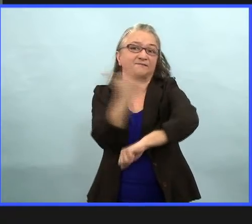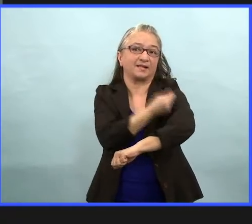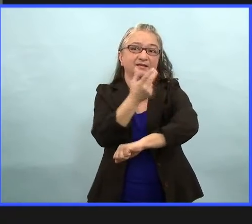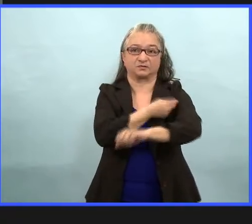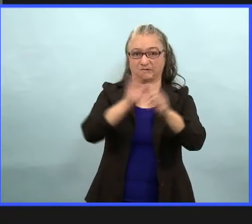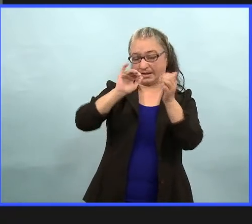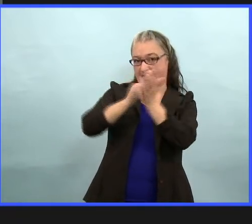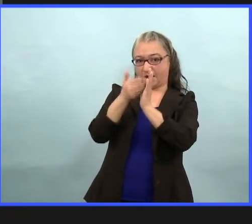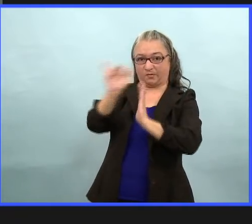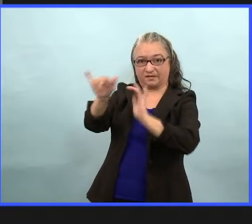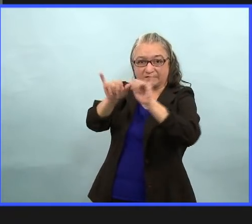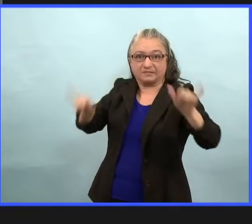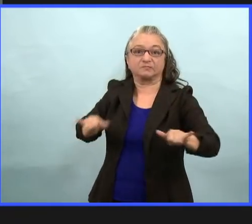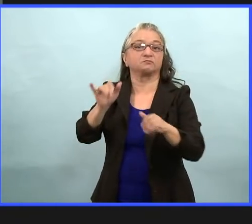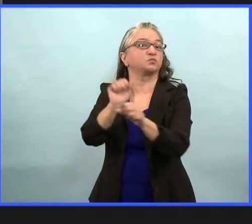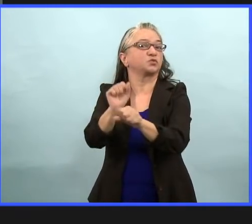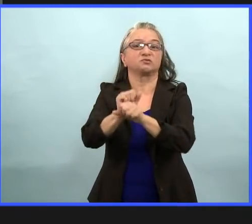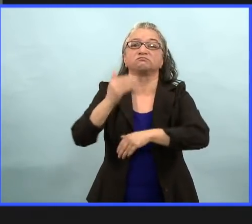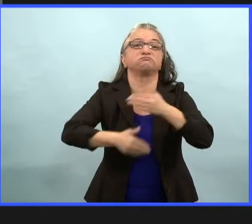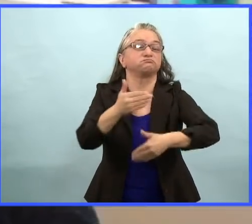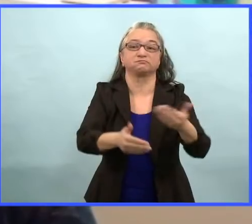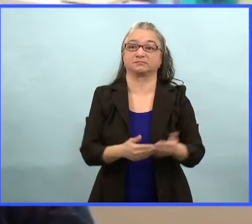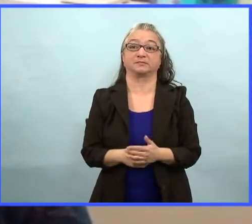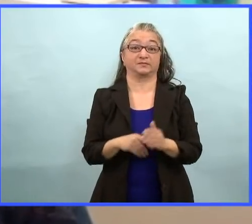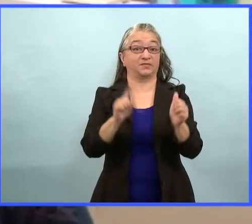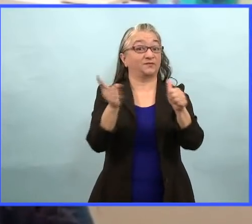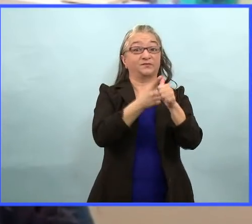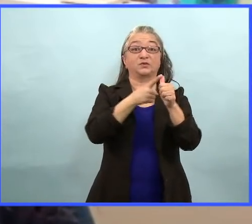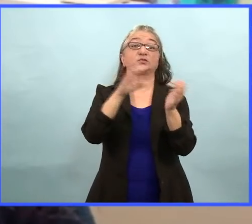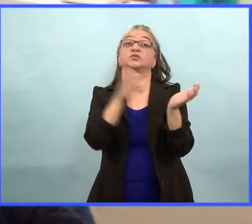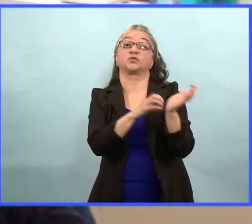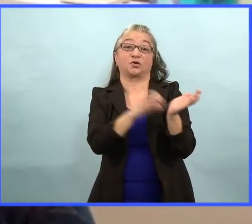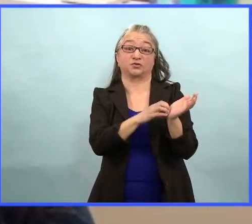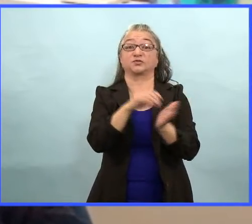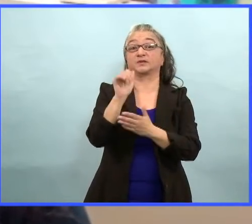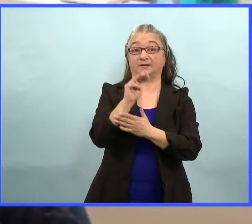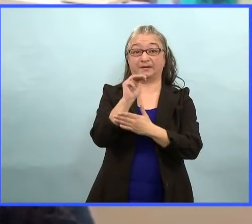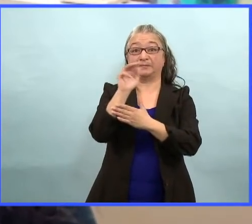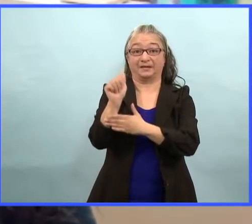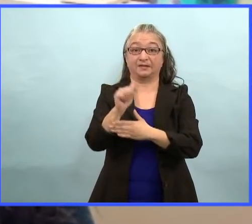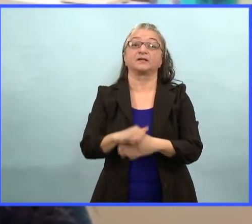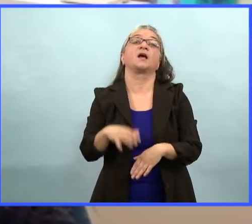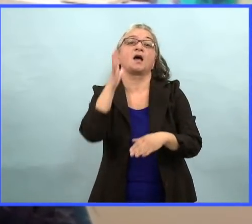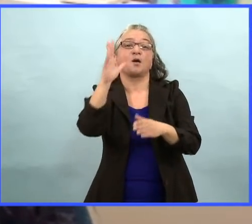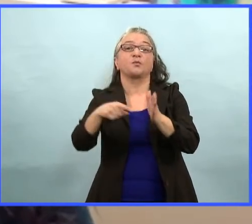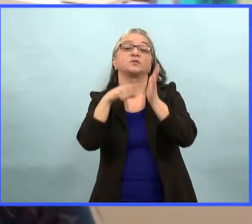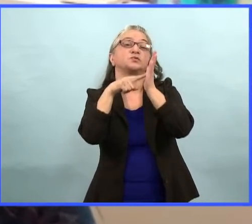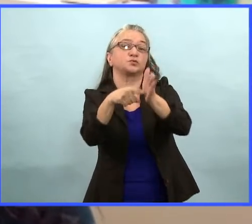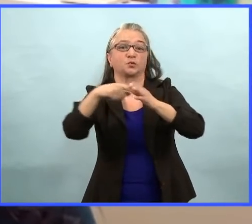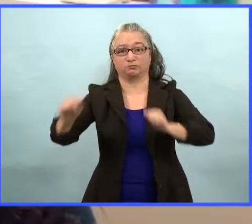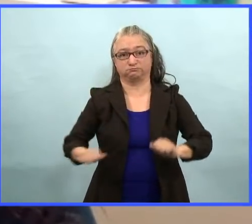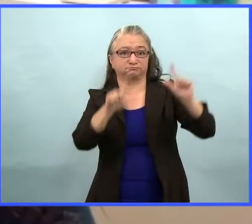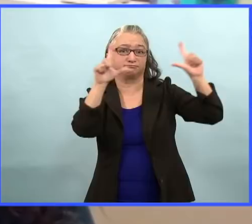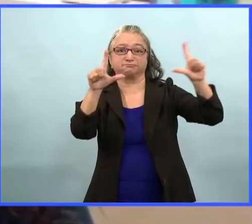you dr reimer as they bring up the slides i'd just like to acknowledge as well uh dr jill warwick